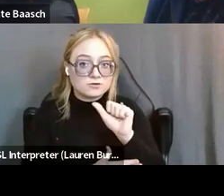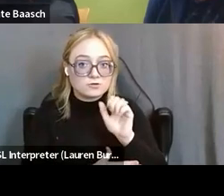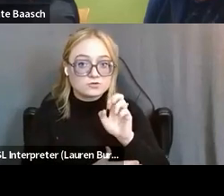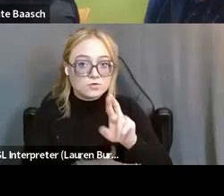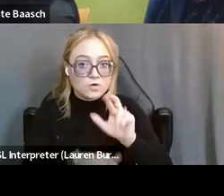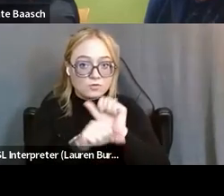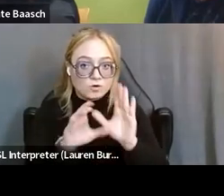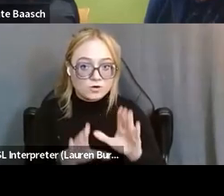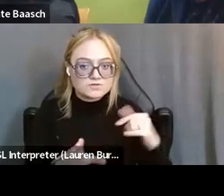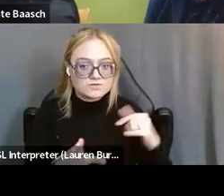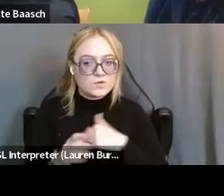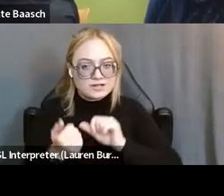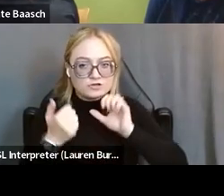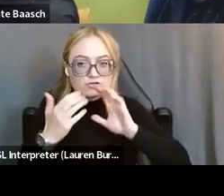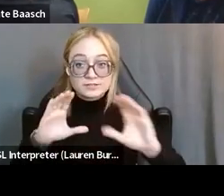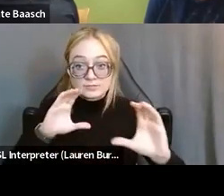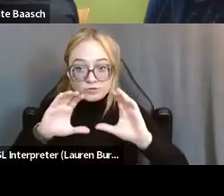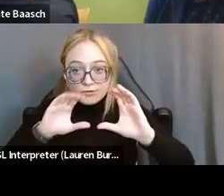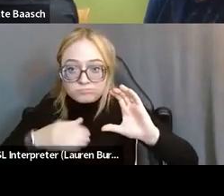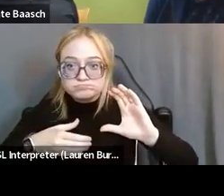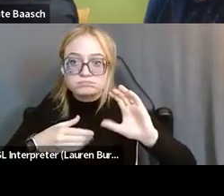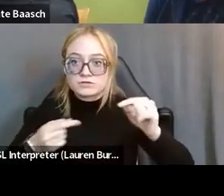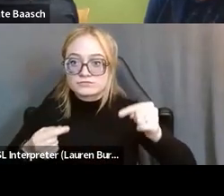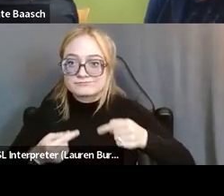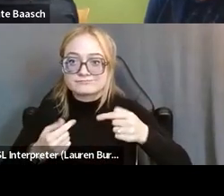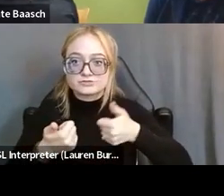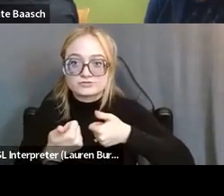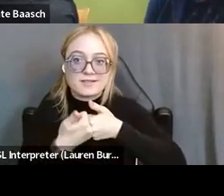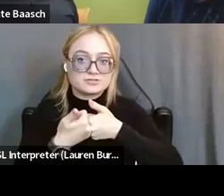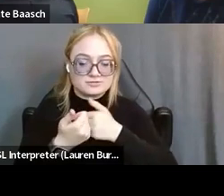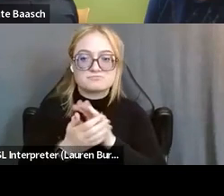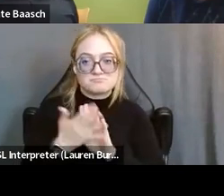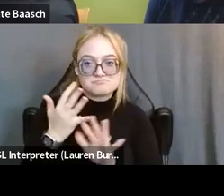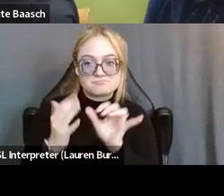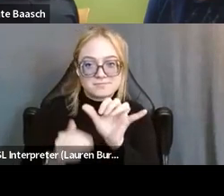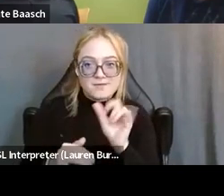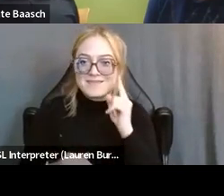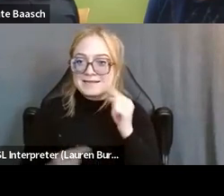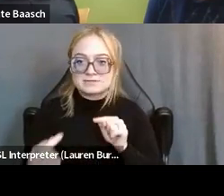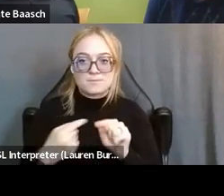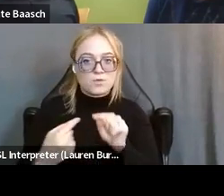communication struggles or challenges. And I think it goes both ways for us and I think